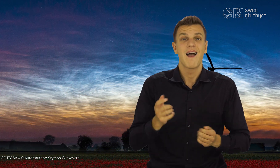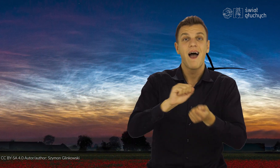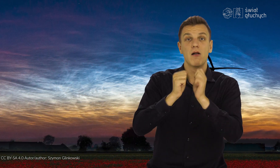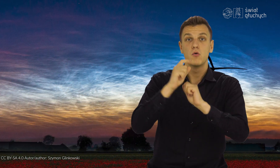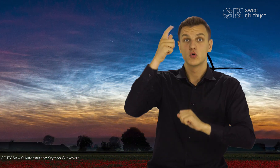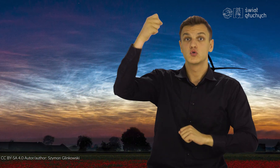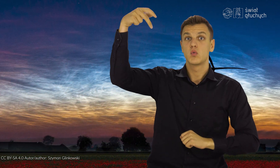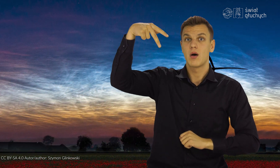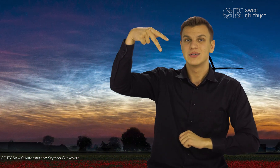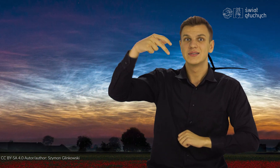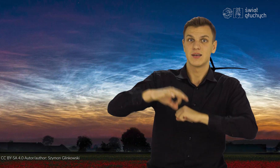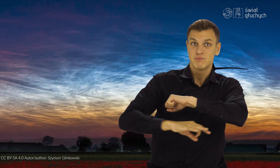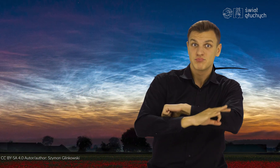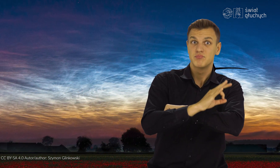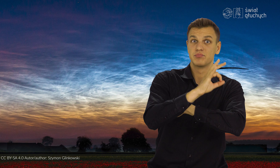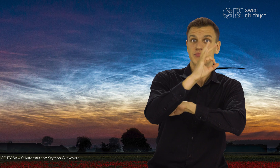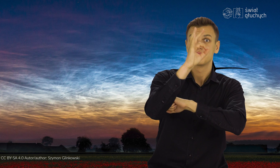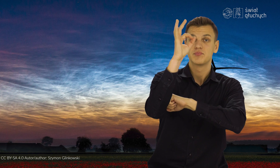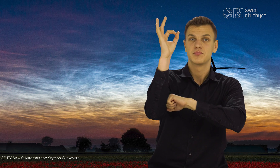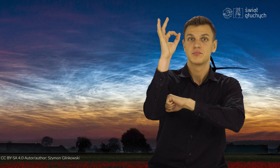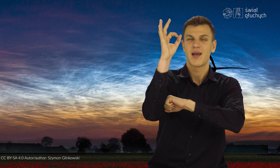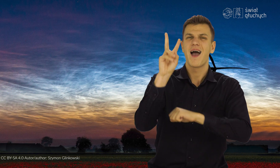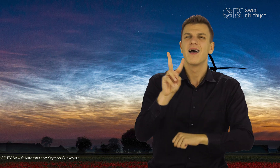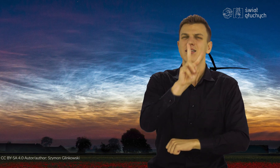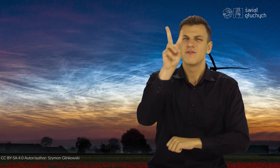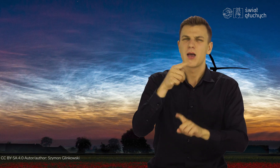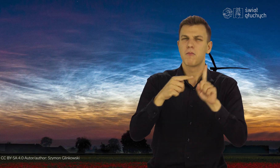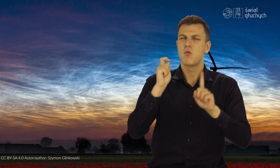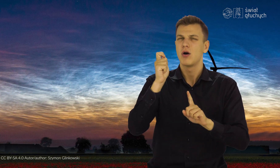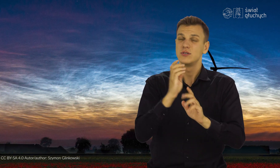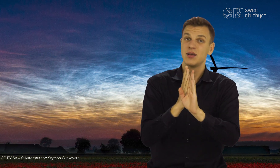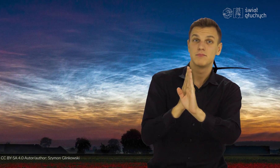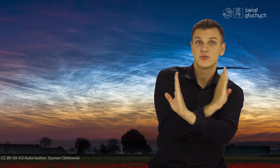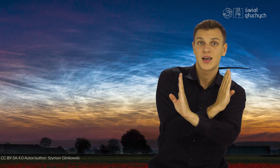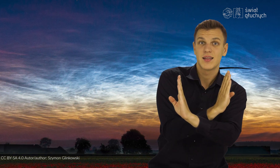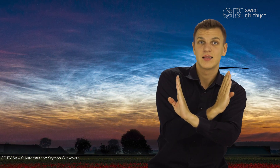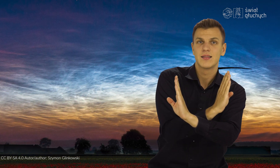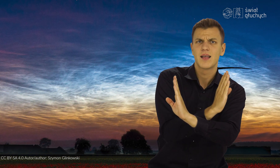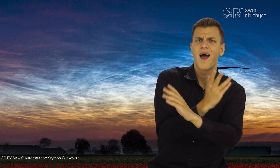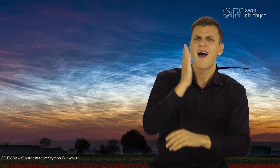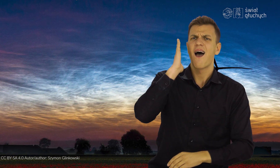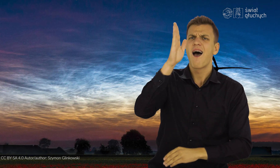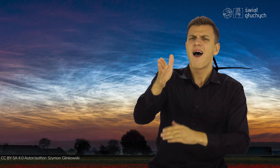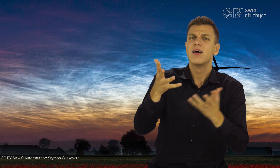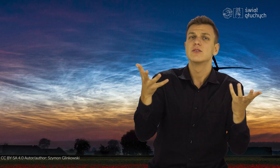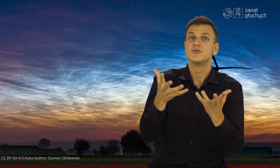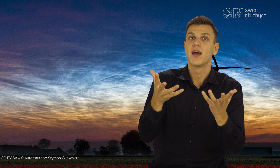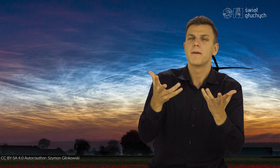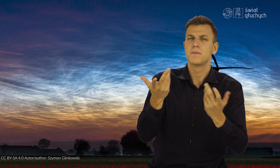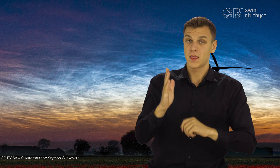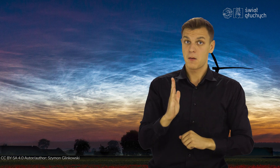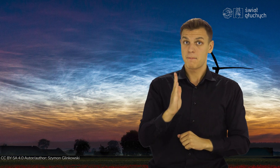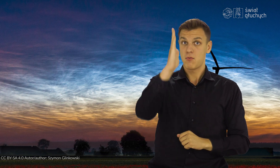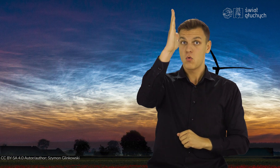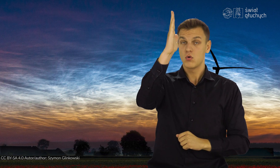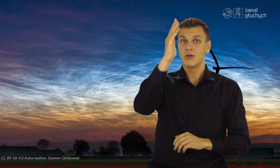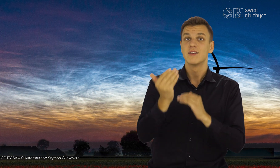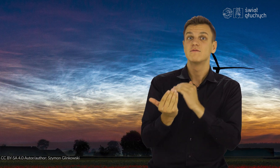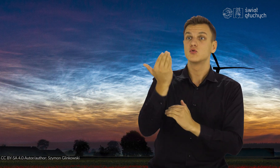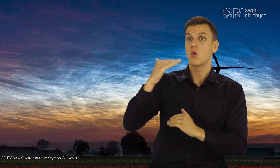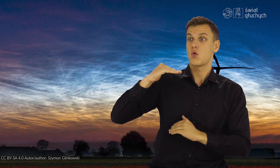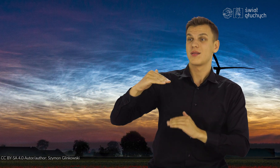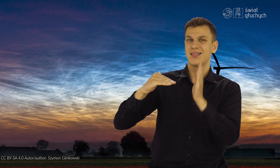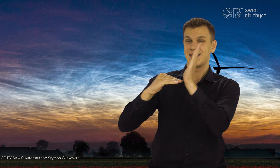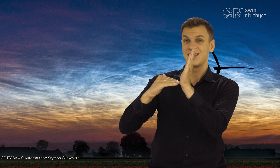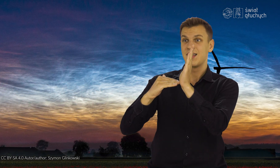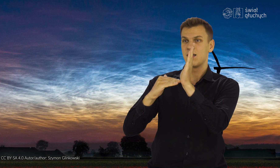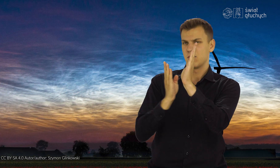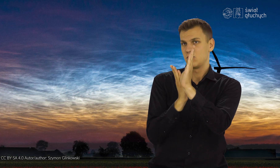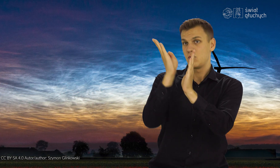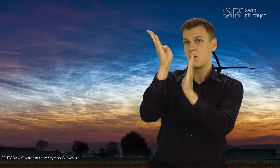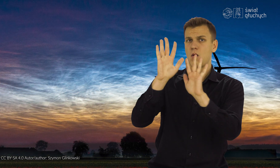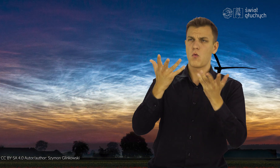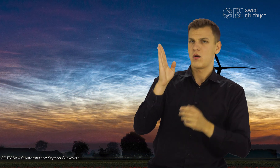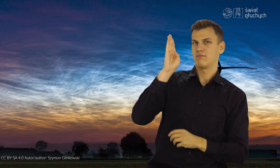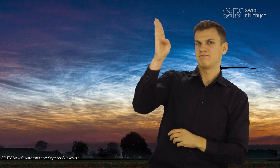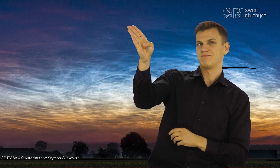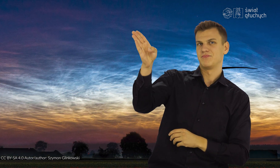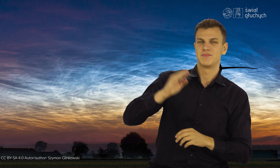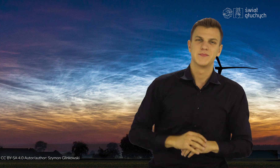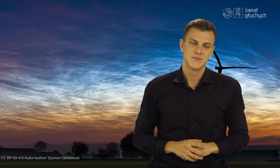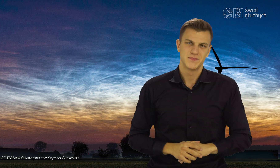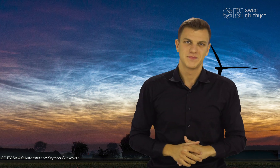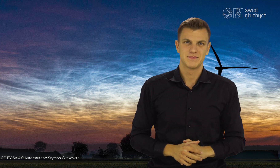Or 2.5 hours before sunrise on the northeastern horizon.